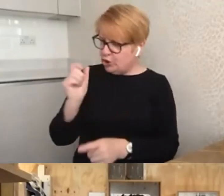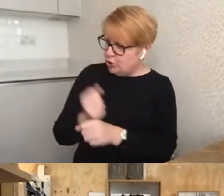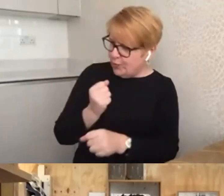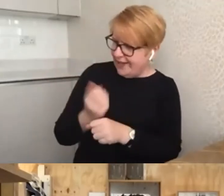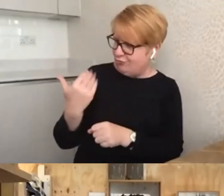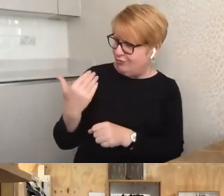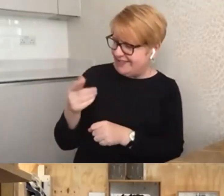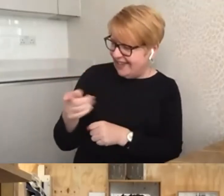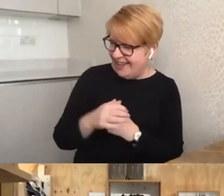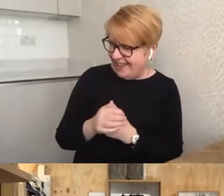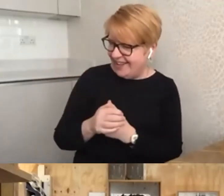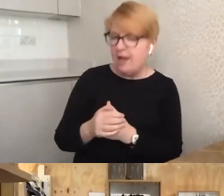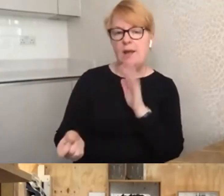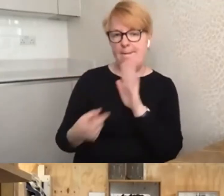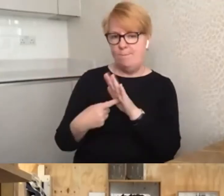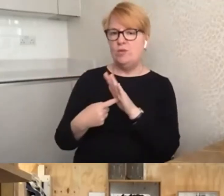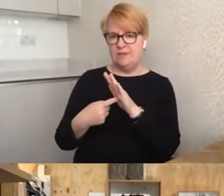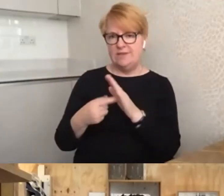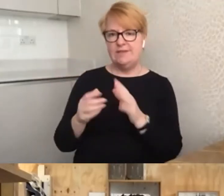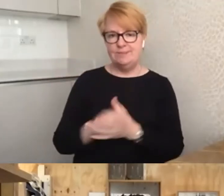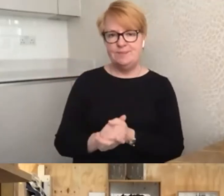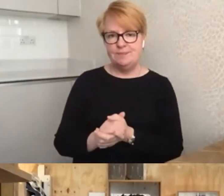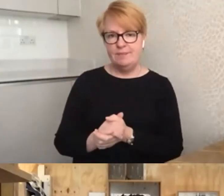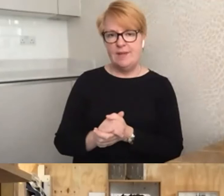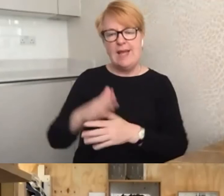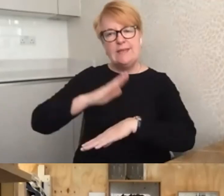And that's quite important with the time that we need for the artists,